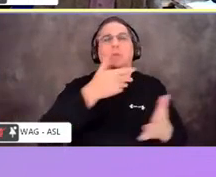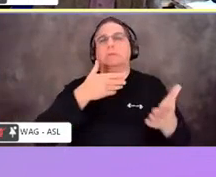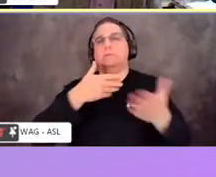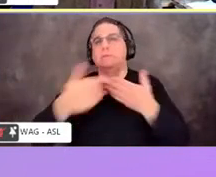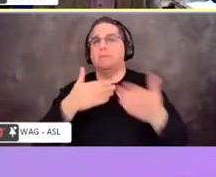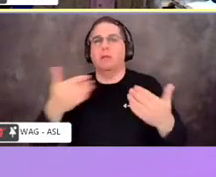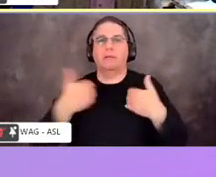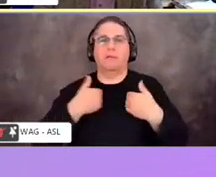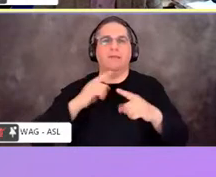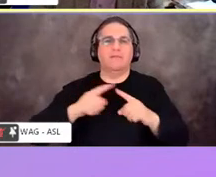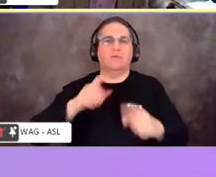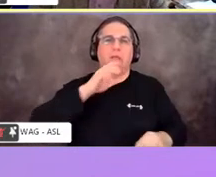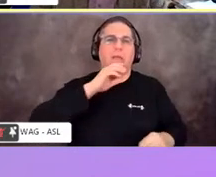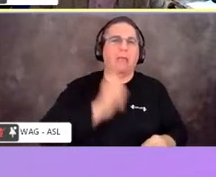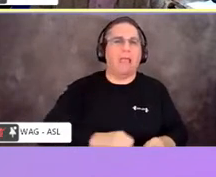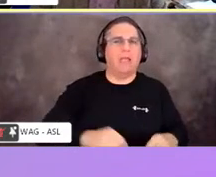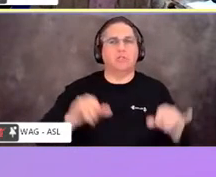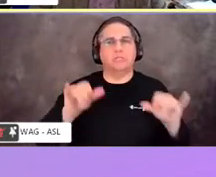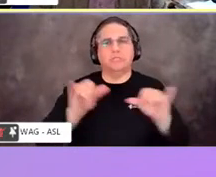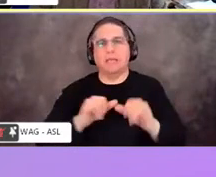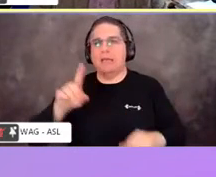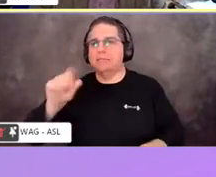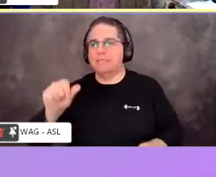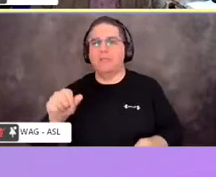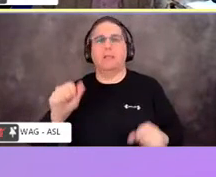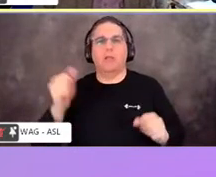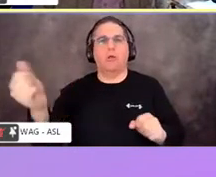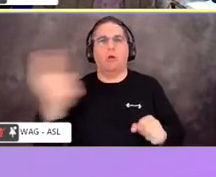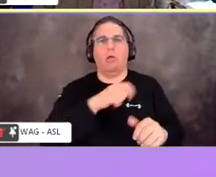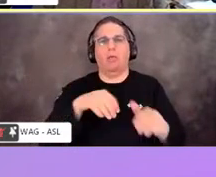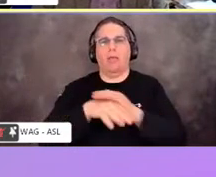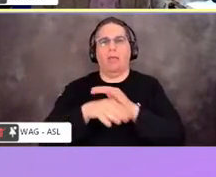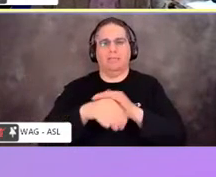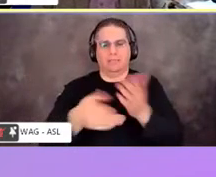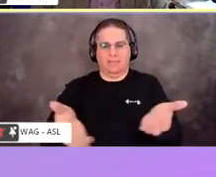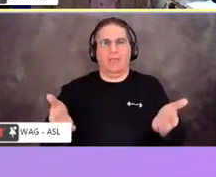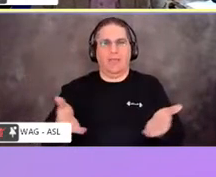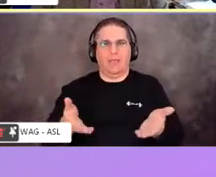of universal design and setting a statutory center. So universal design is about enabling the design